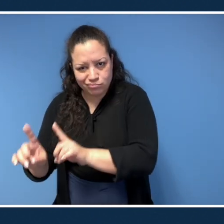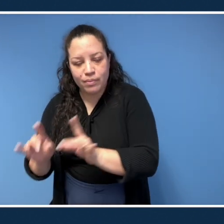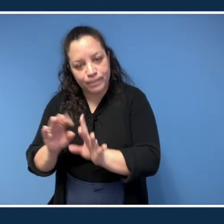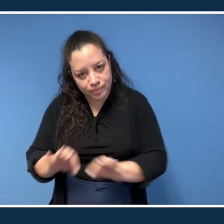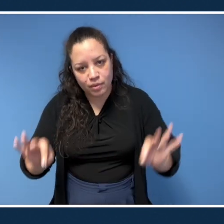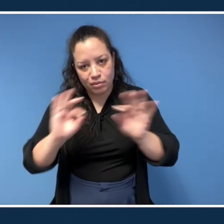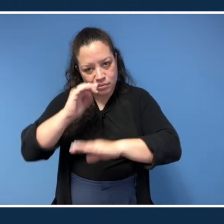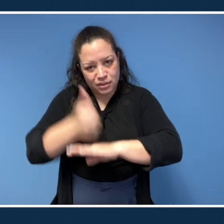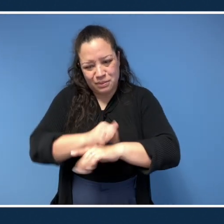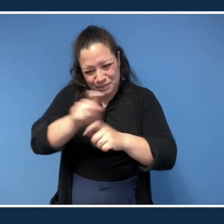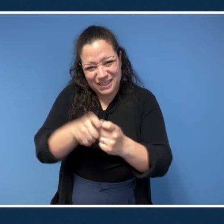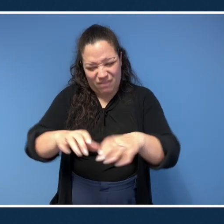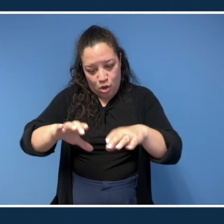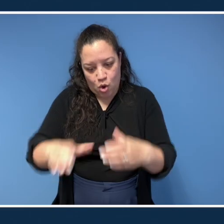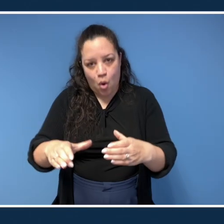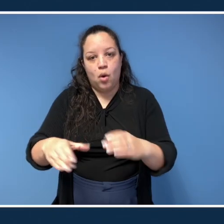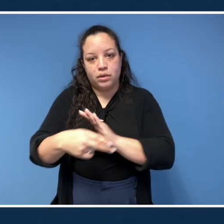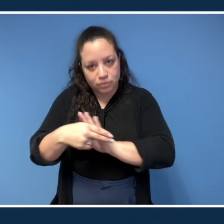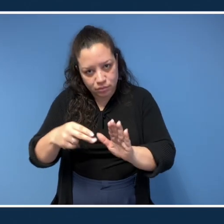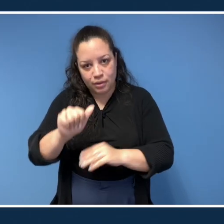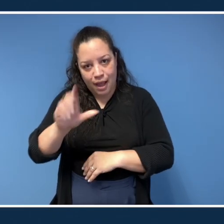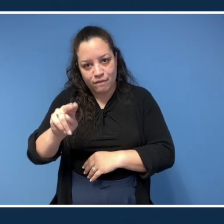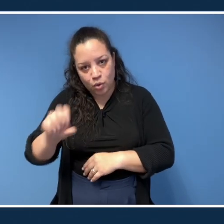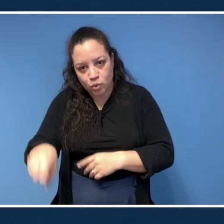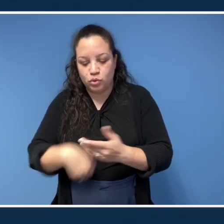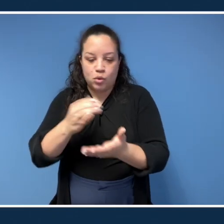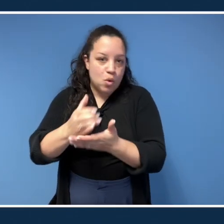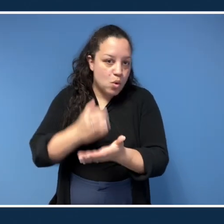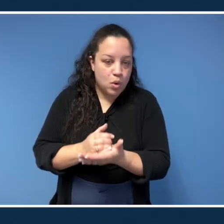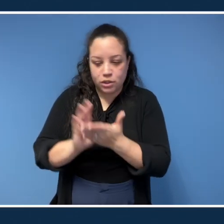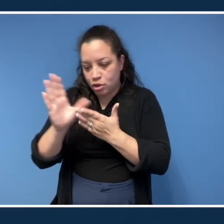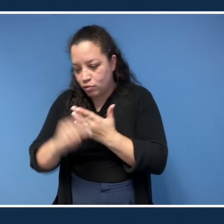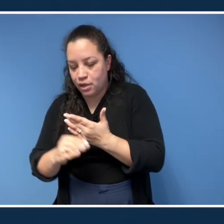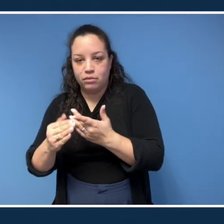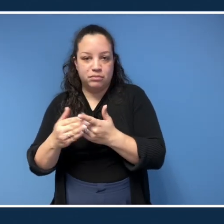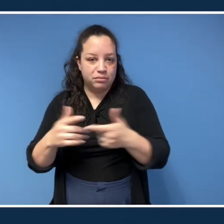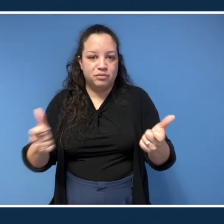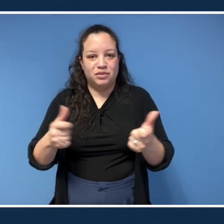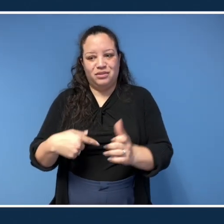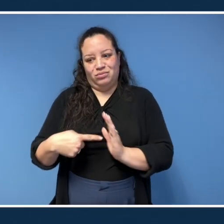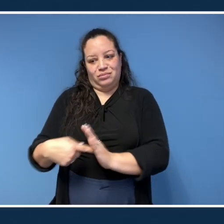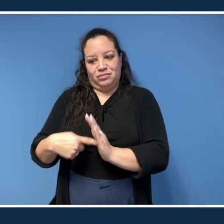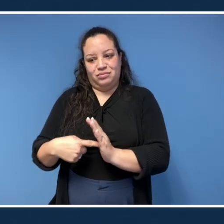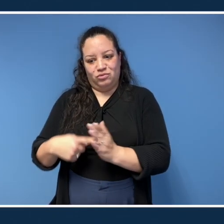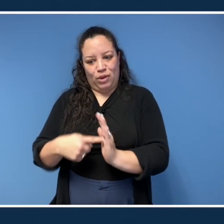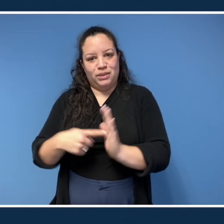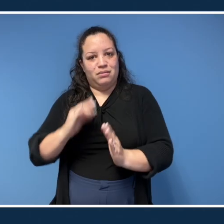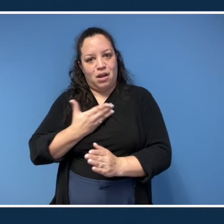Having dedicated African Nova Scotian course, African Nova Scotian course or curriculum that's reflective of our communities is